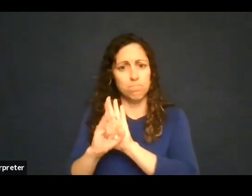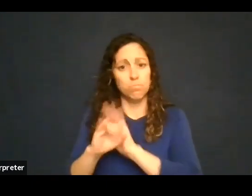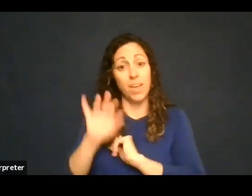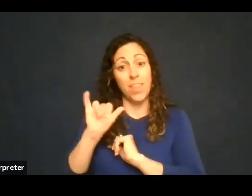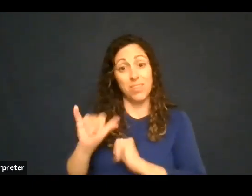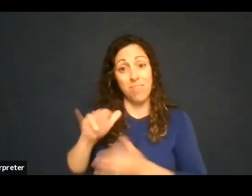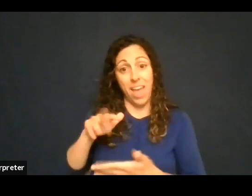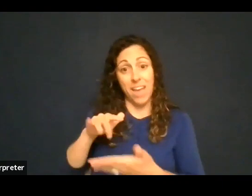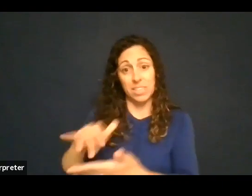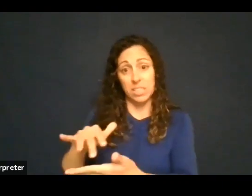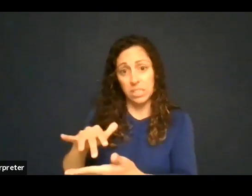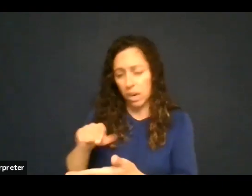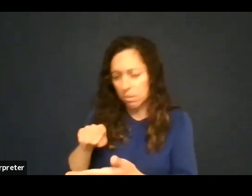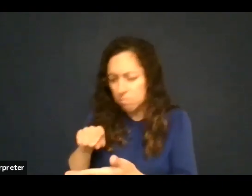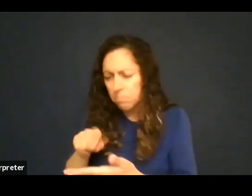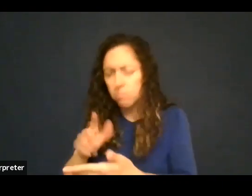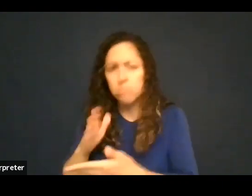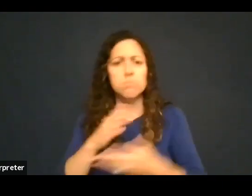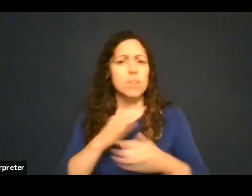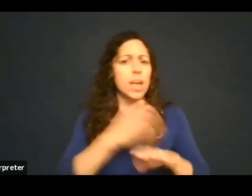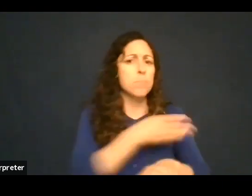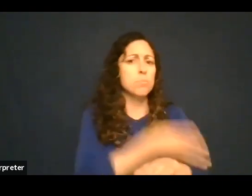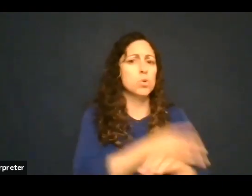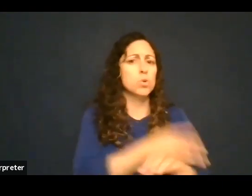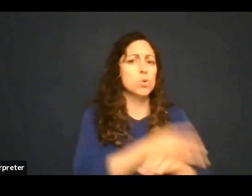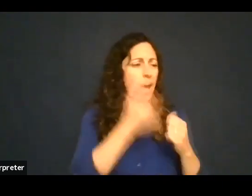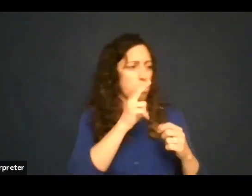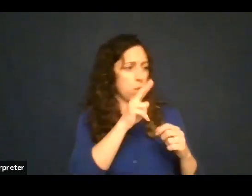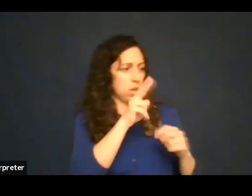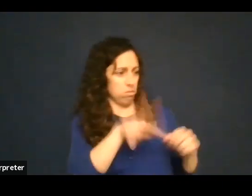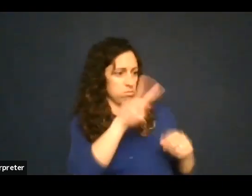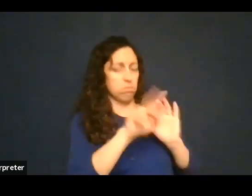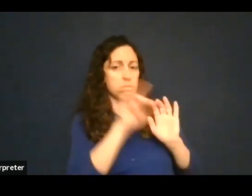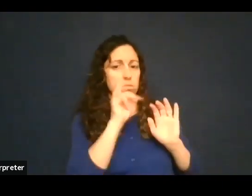as well as to give researchers targets